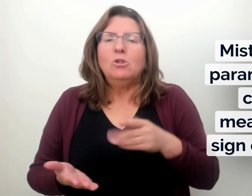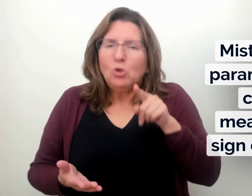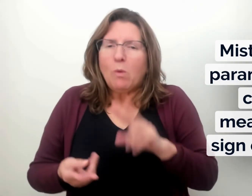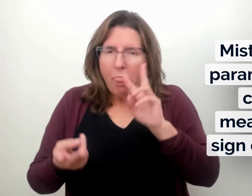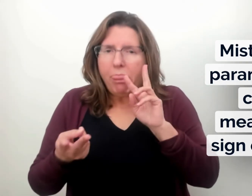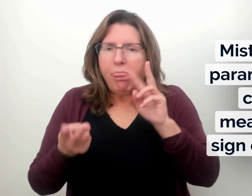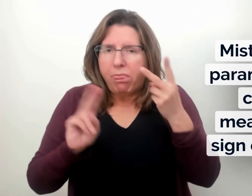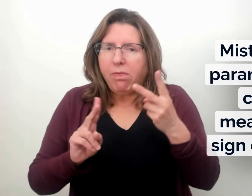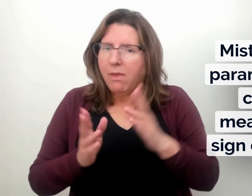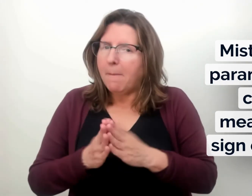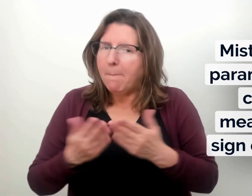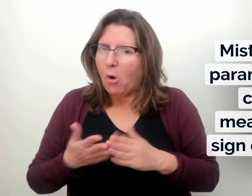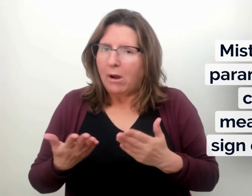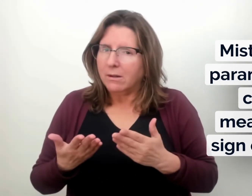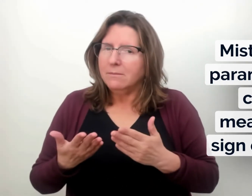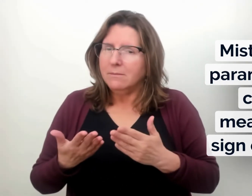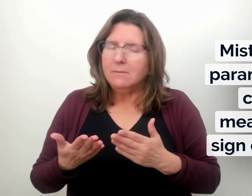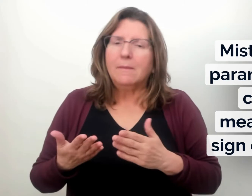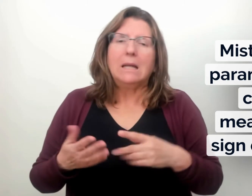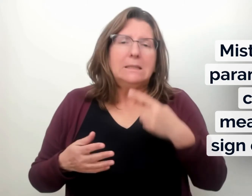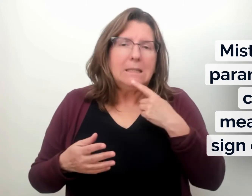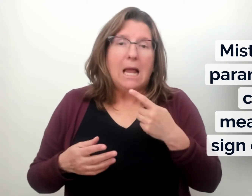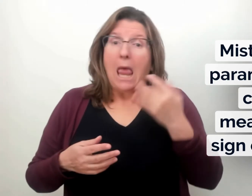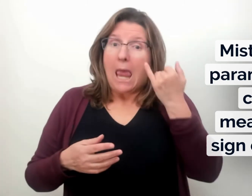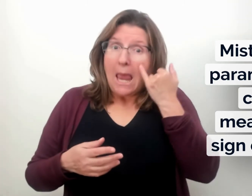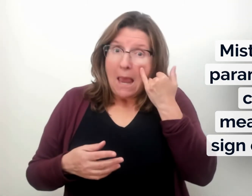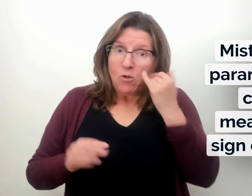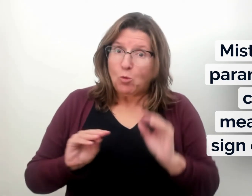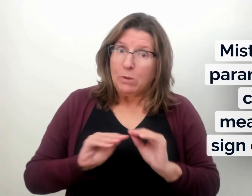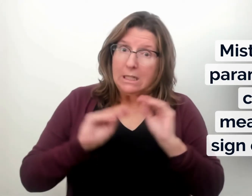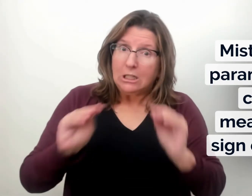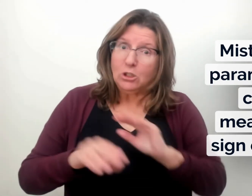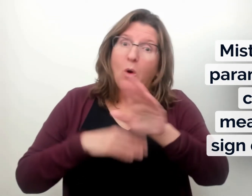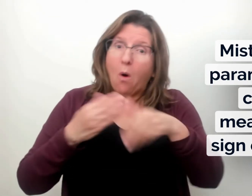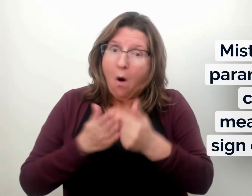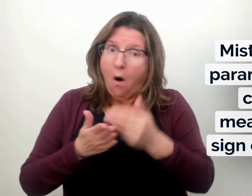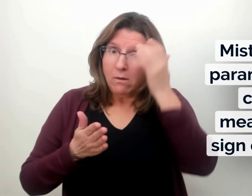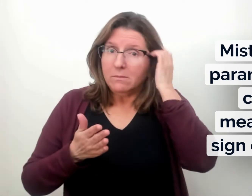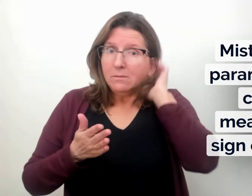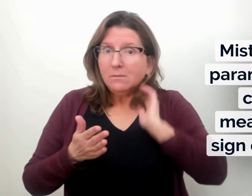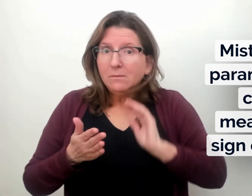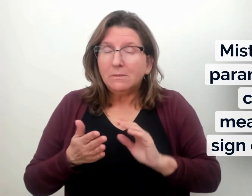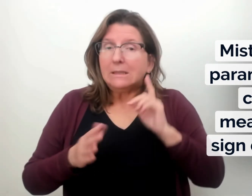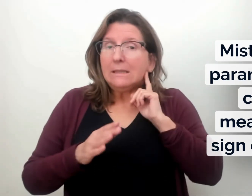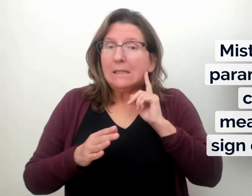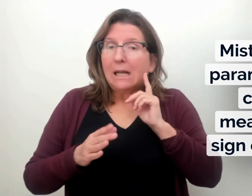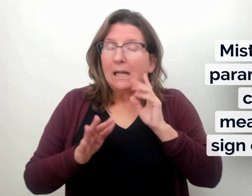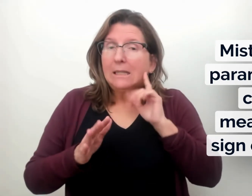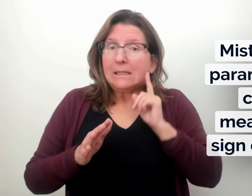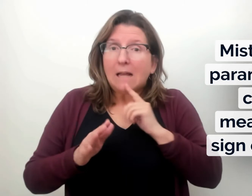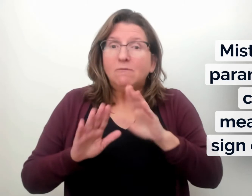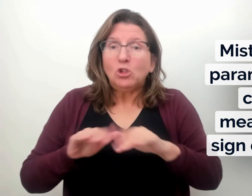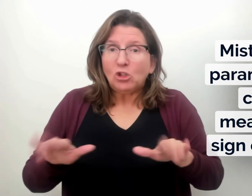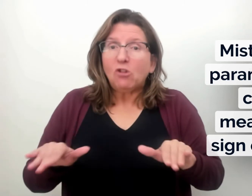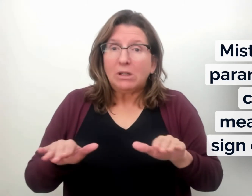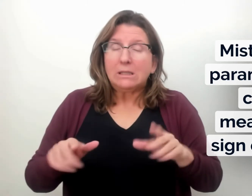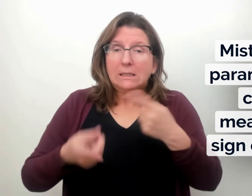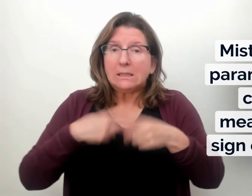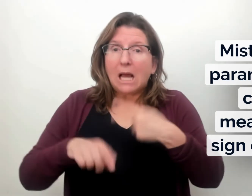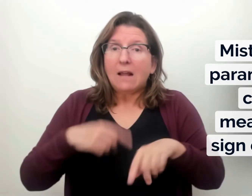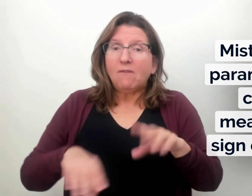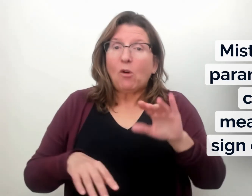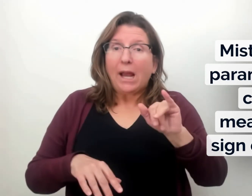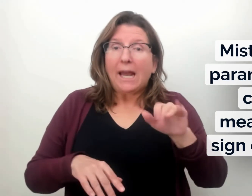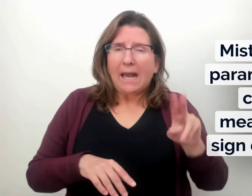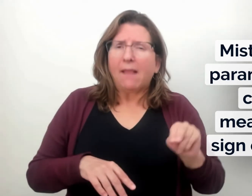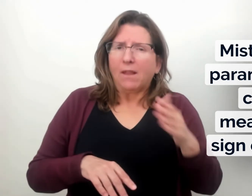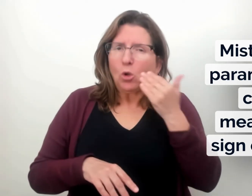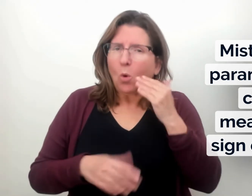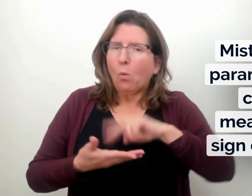I said, 'you're misunderstanding the book. You're teaching all these young, little kids the wrong sign